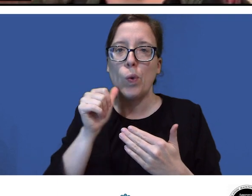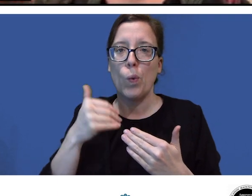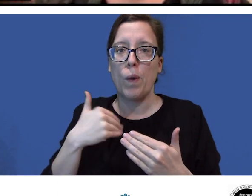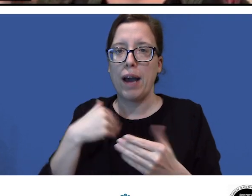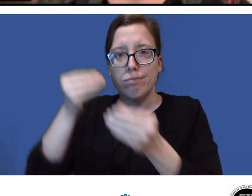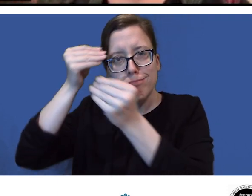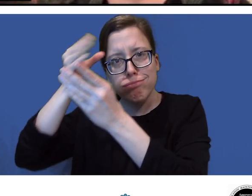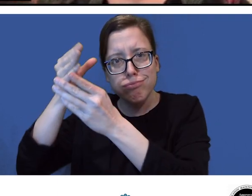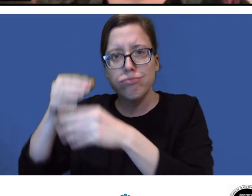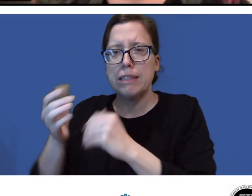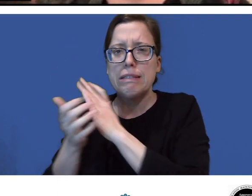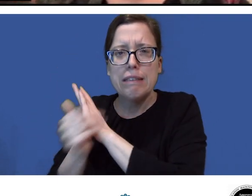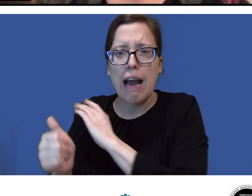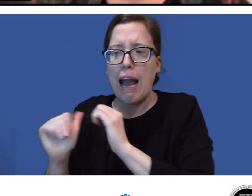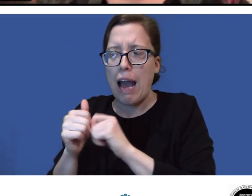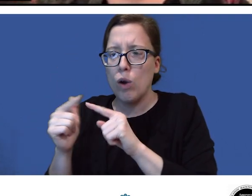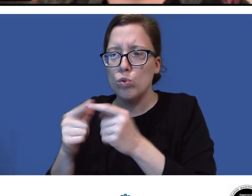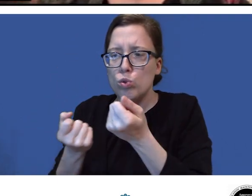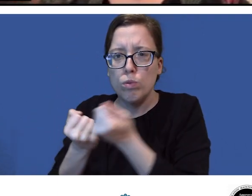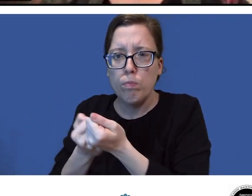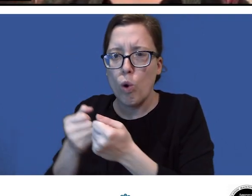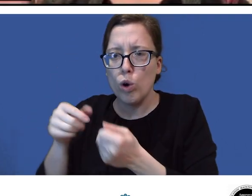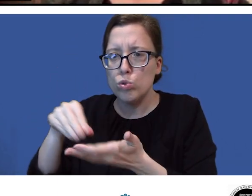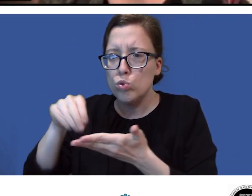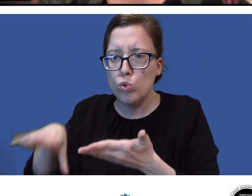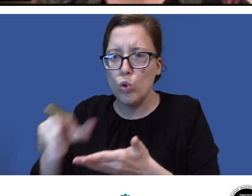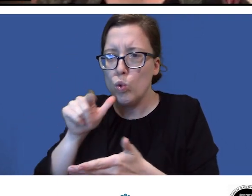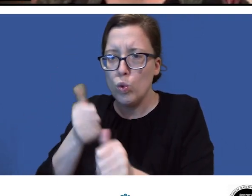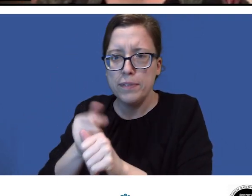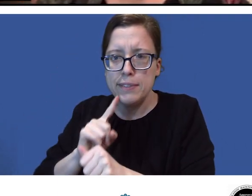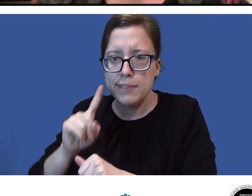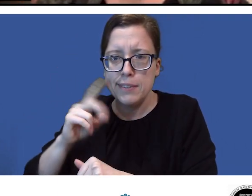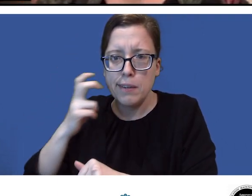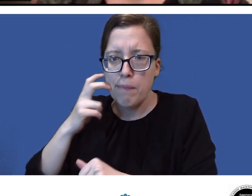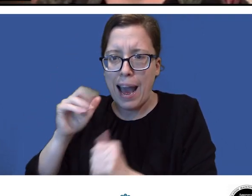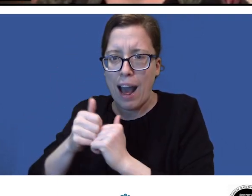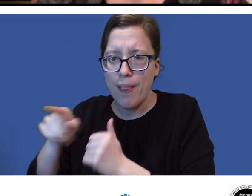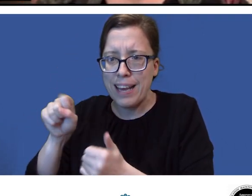show the kid respect. Show the kid he can trust you.